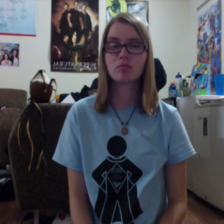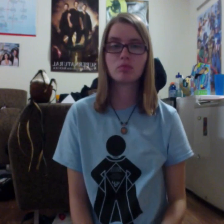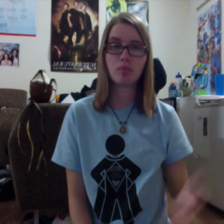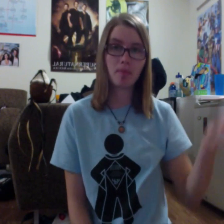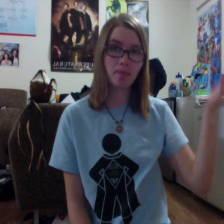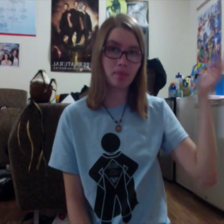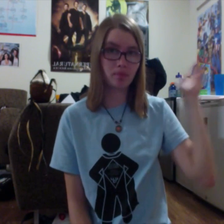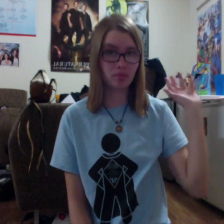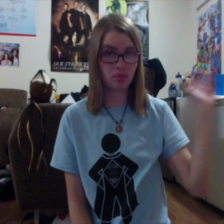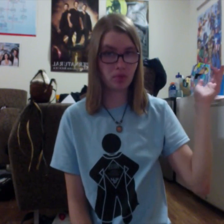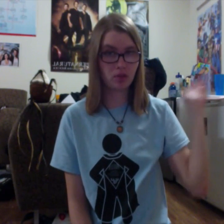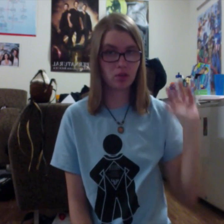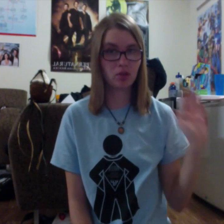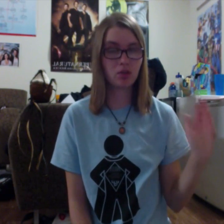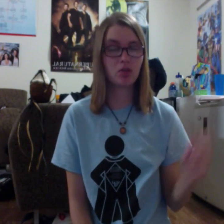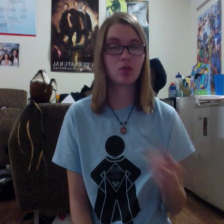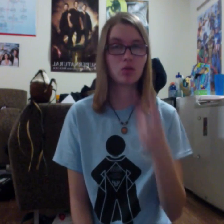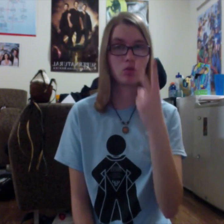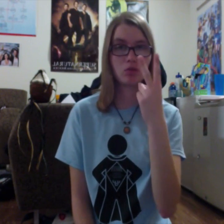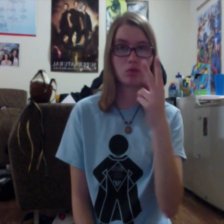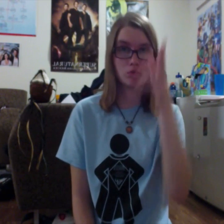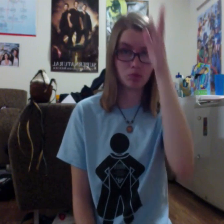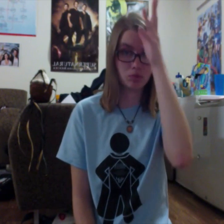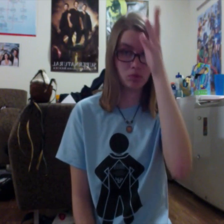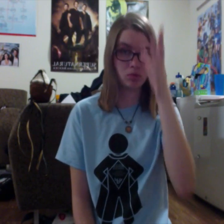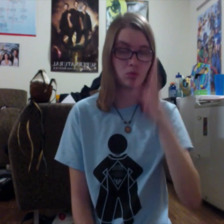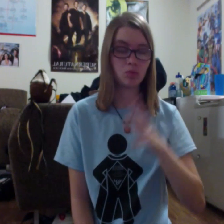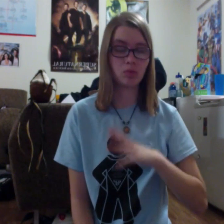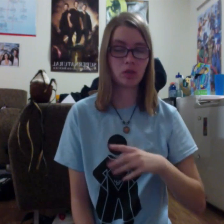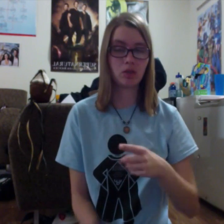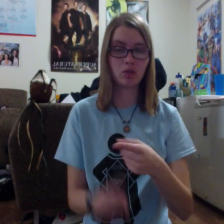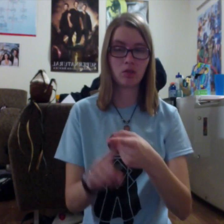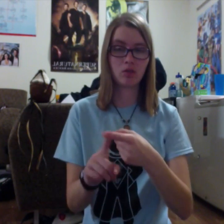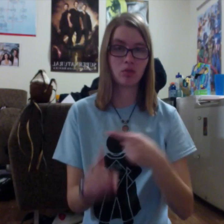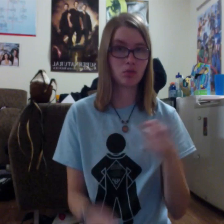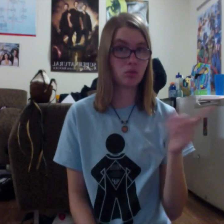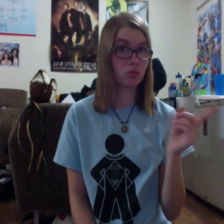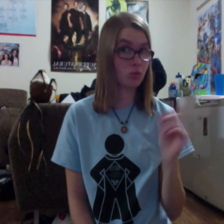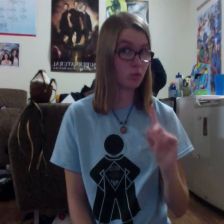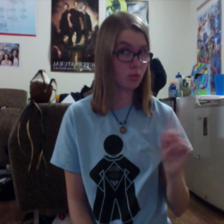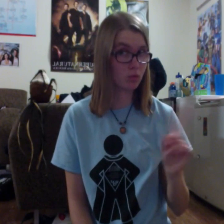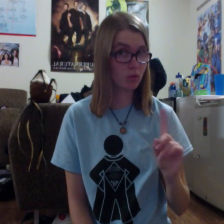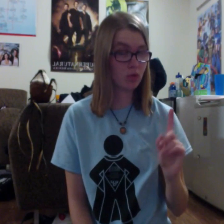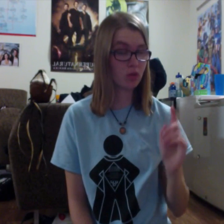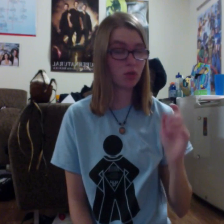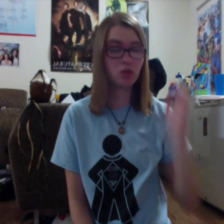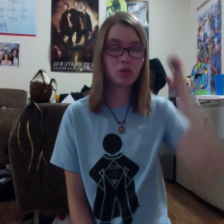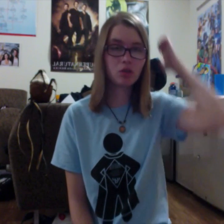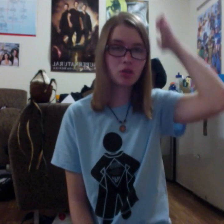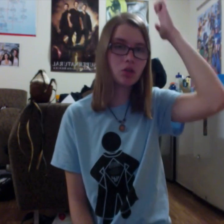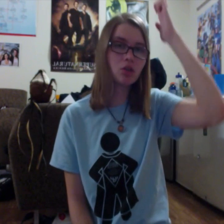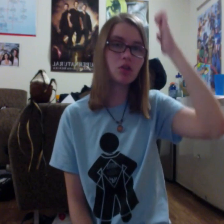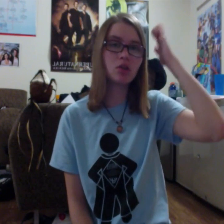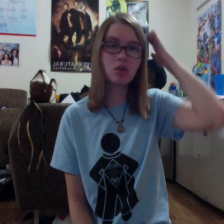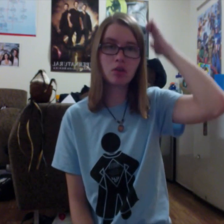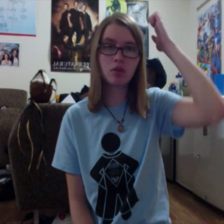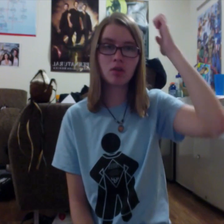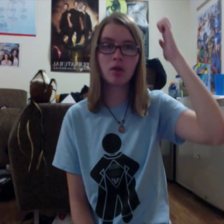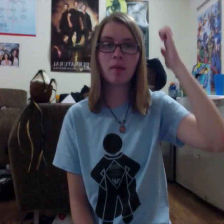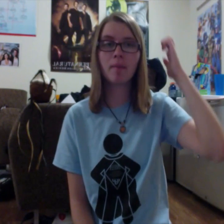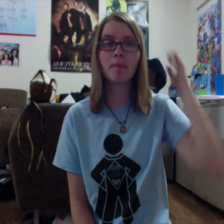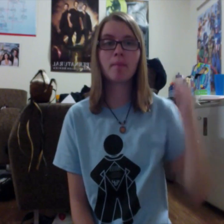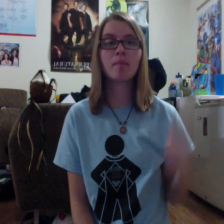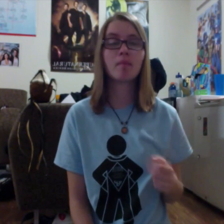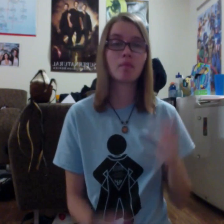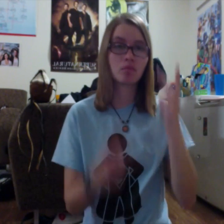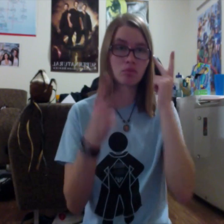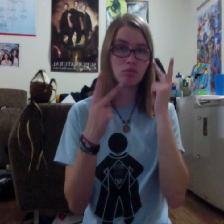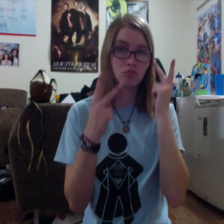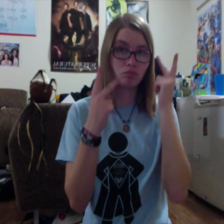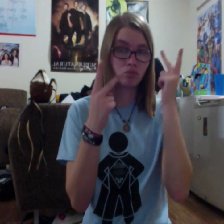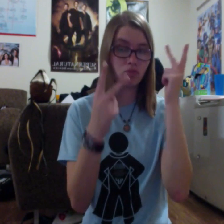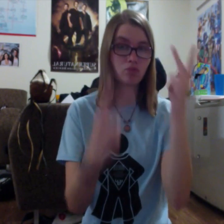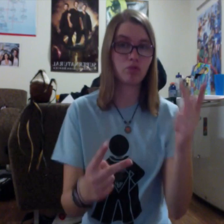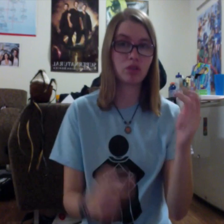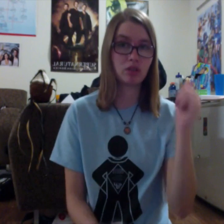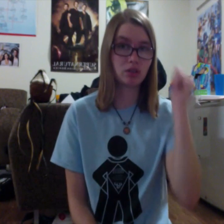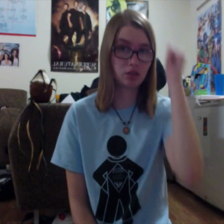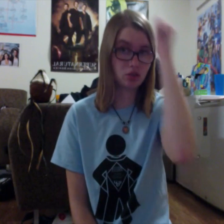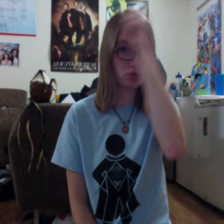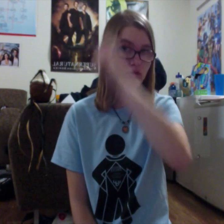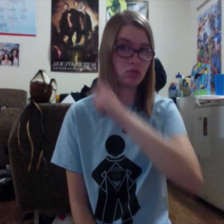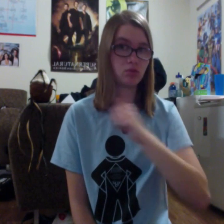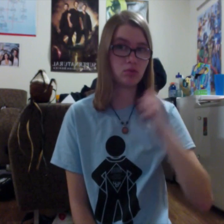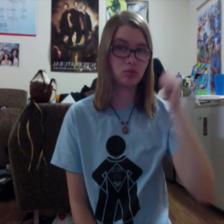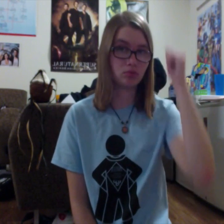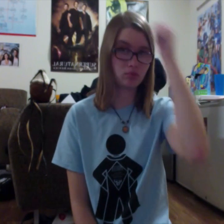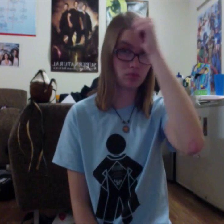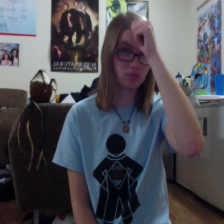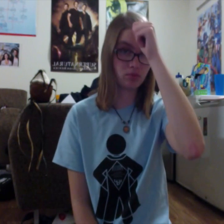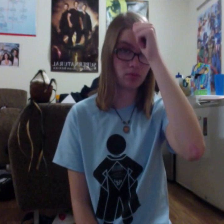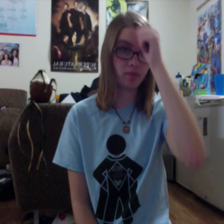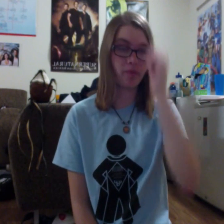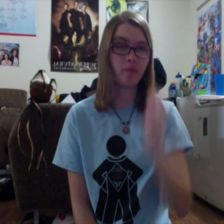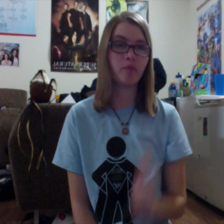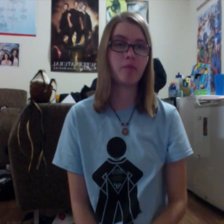A long time ago, two men from Europe visited Ethiopia.